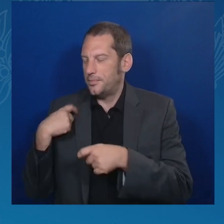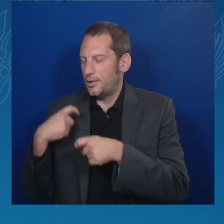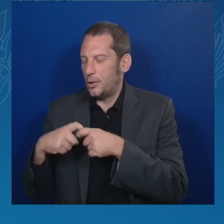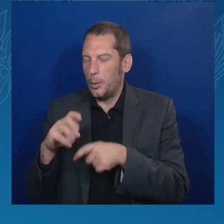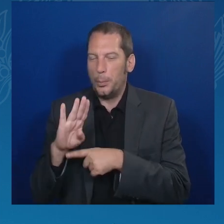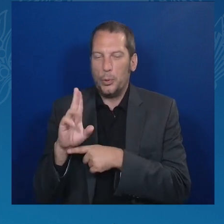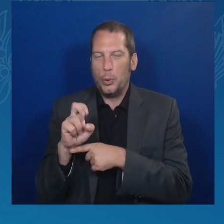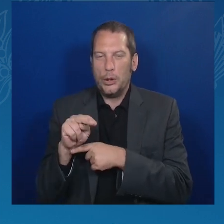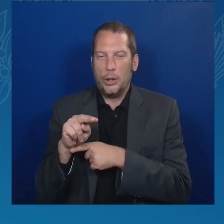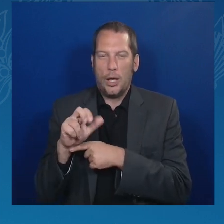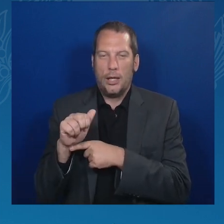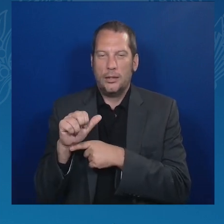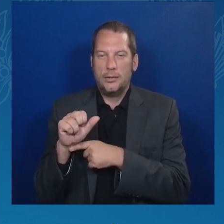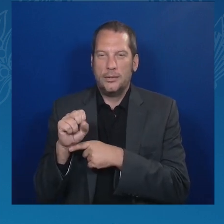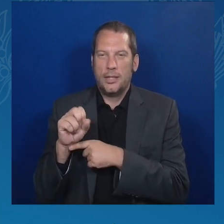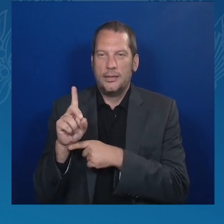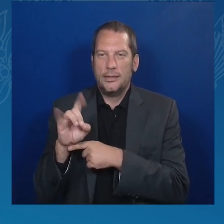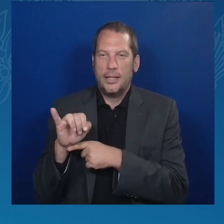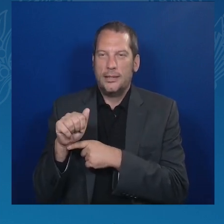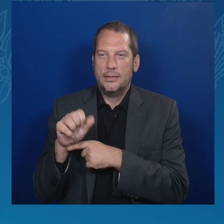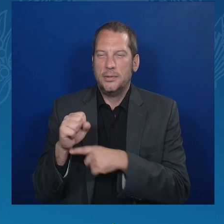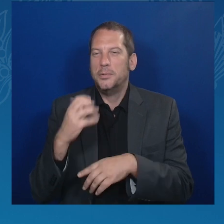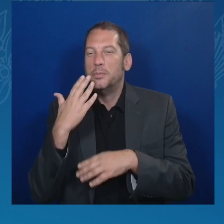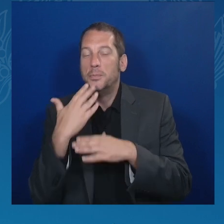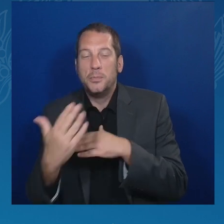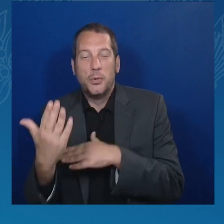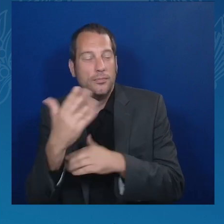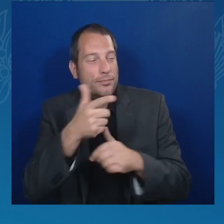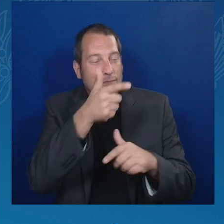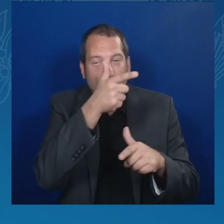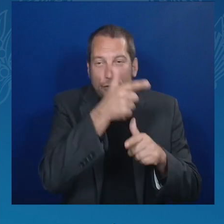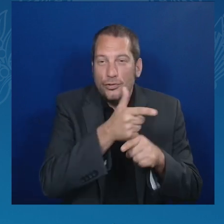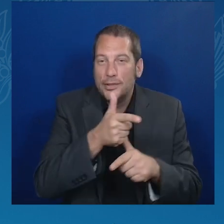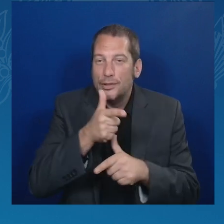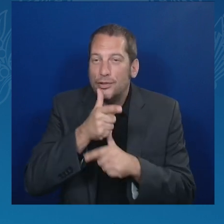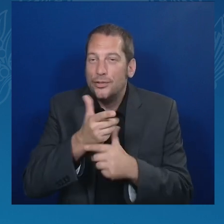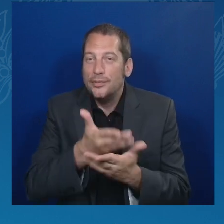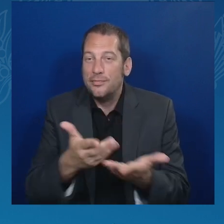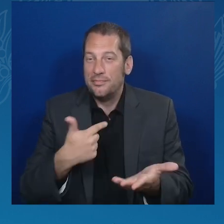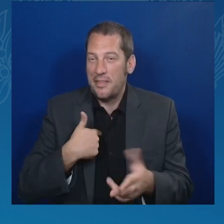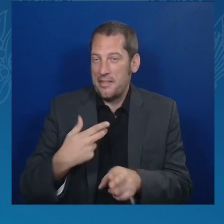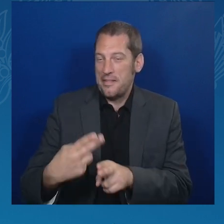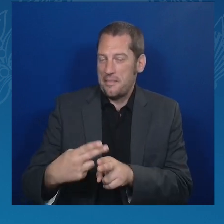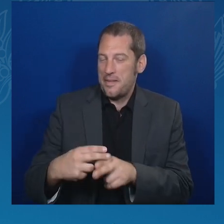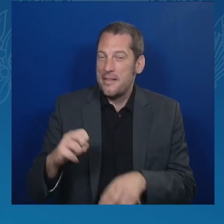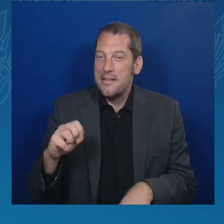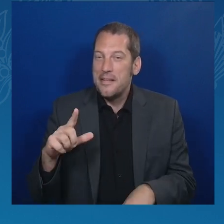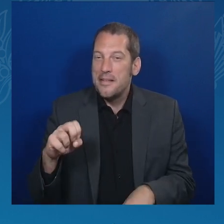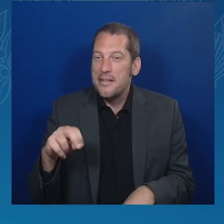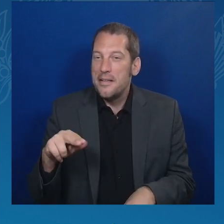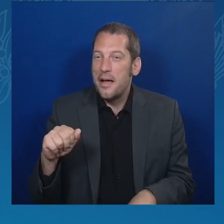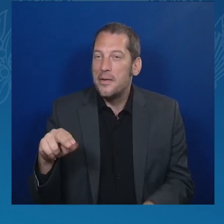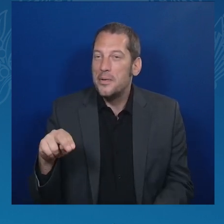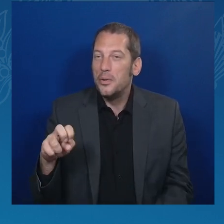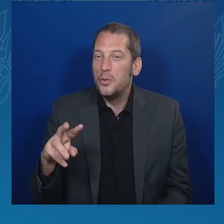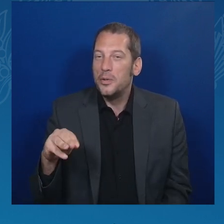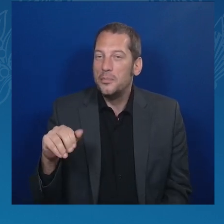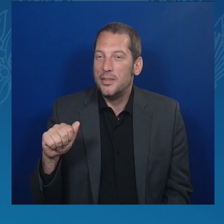My name is Elena Newman. I am a guest room attendant at Mandalay Bay Casino in Las Vegas.